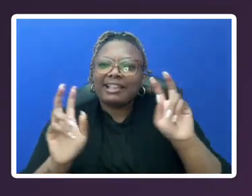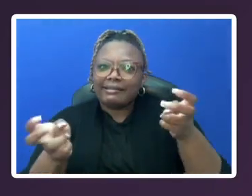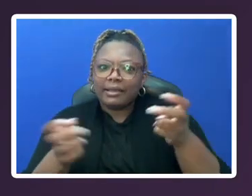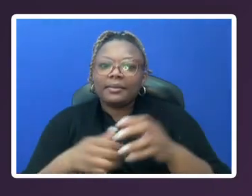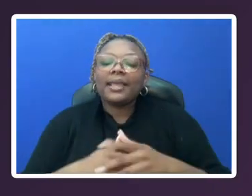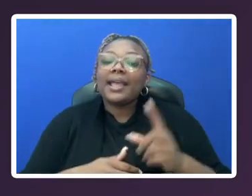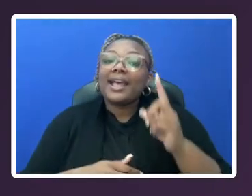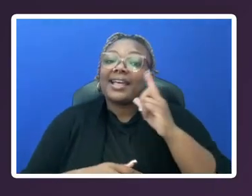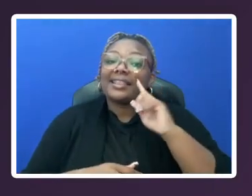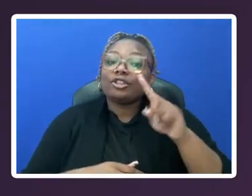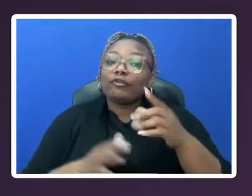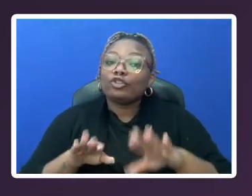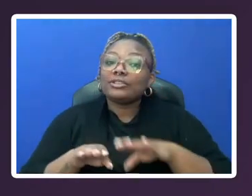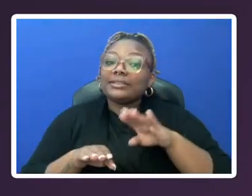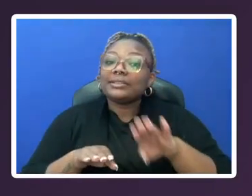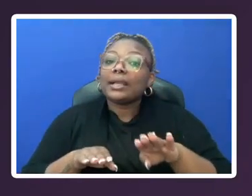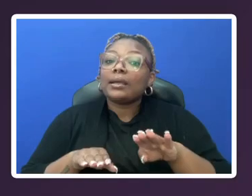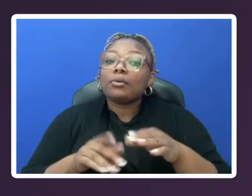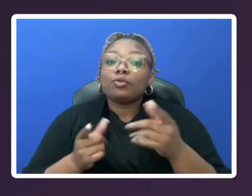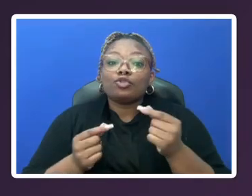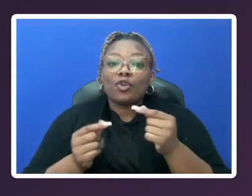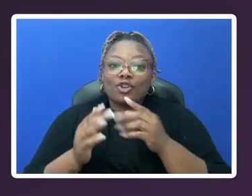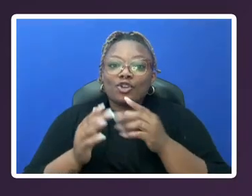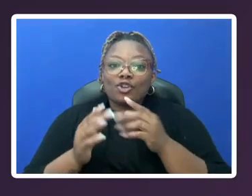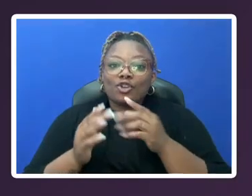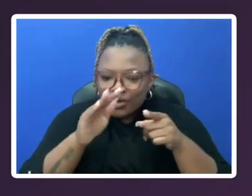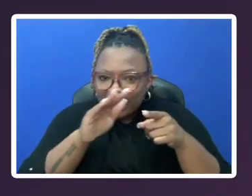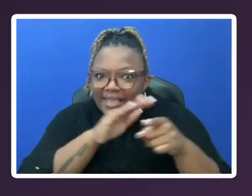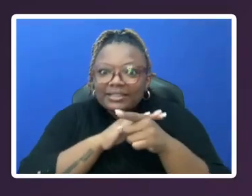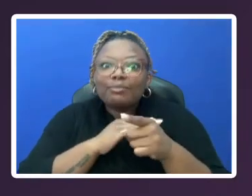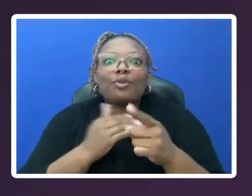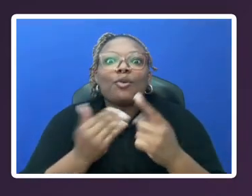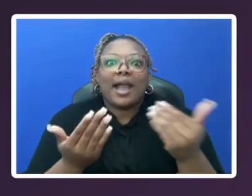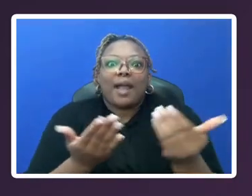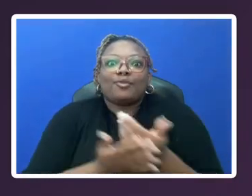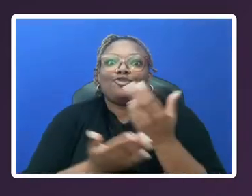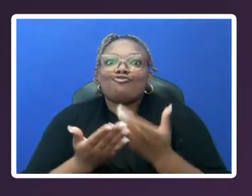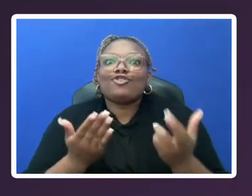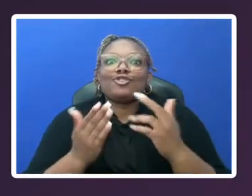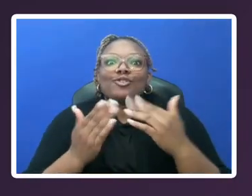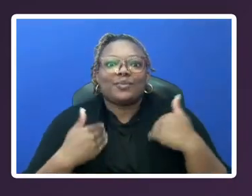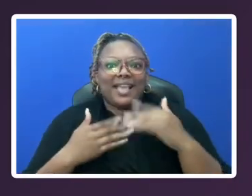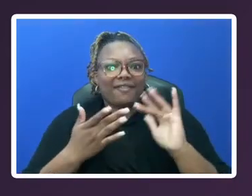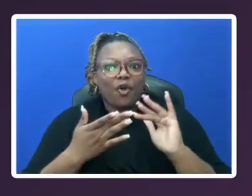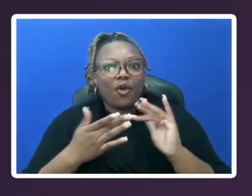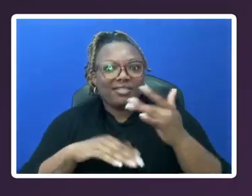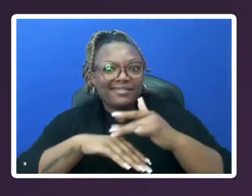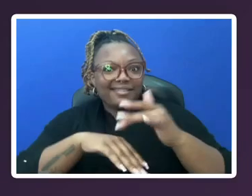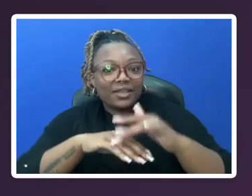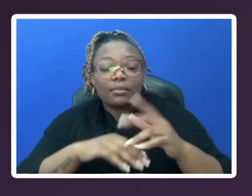to explore our new resource on the website. Because you'll see just a host of wonderful